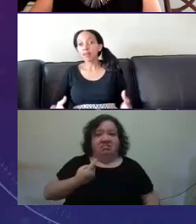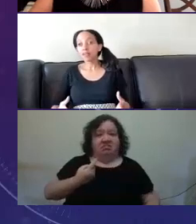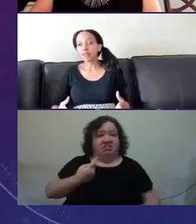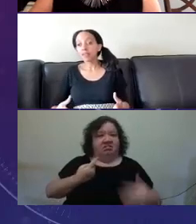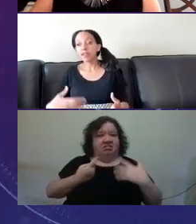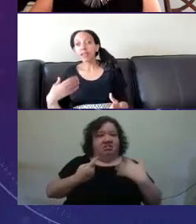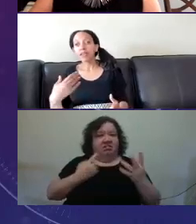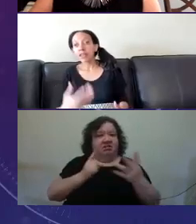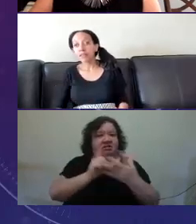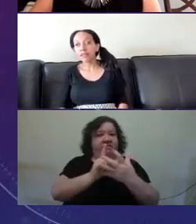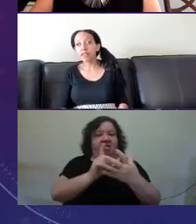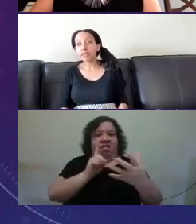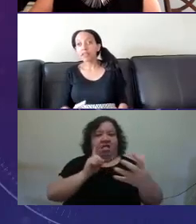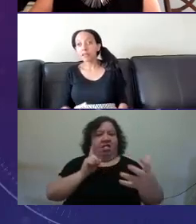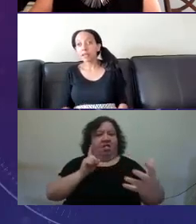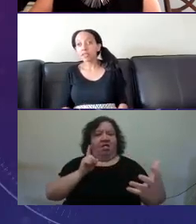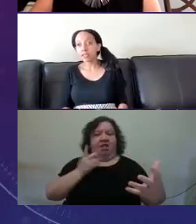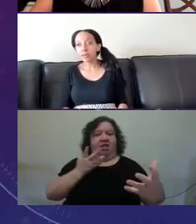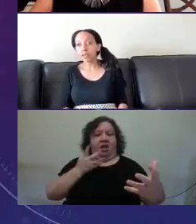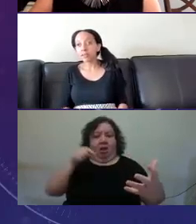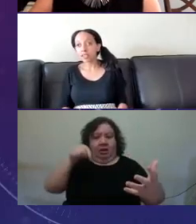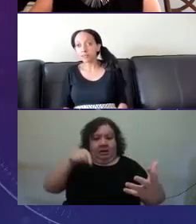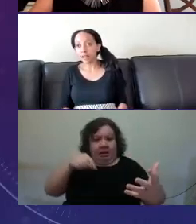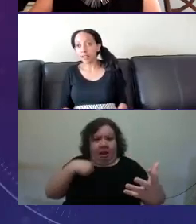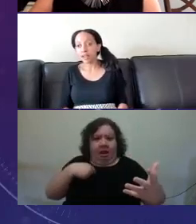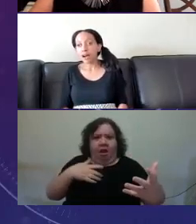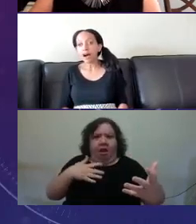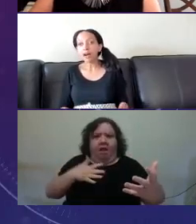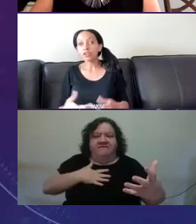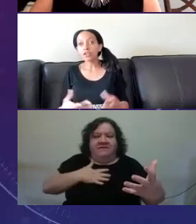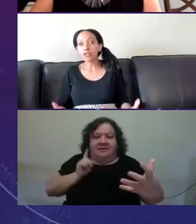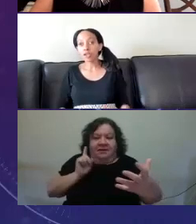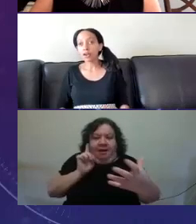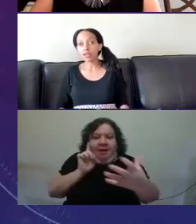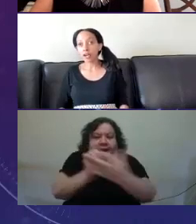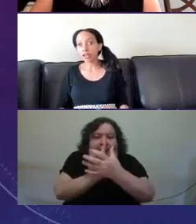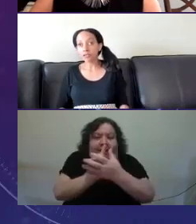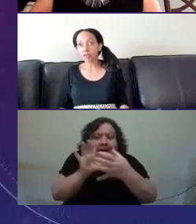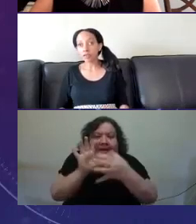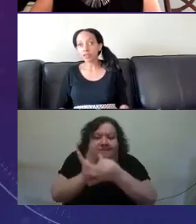definitely email disability rights fund I also share a lot of information on